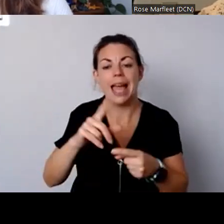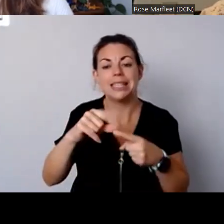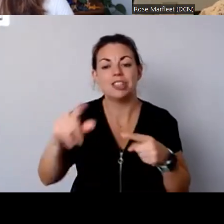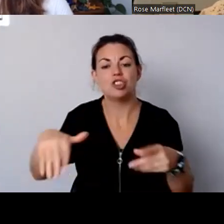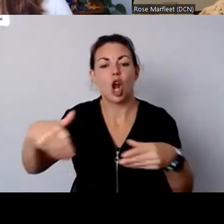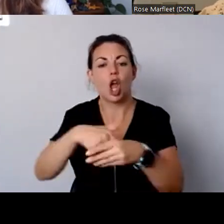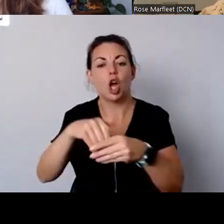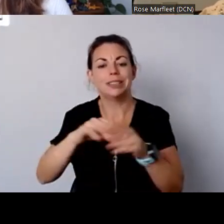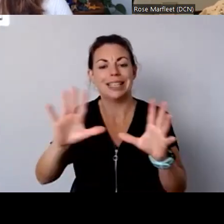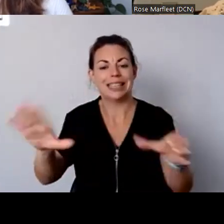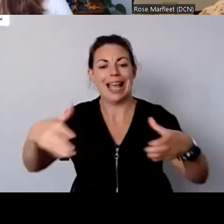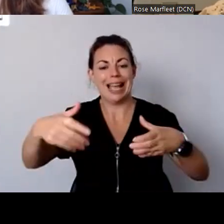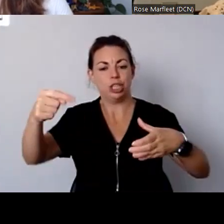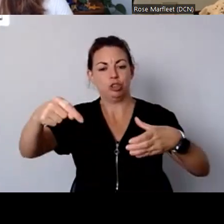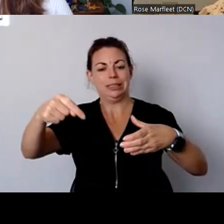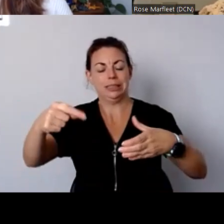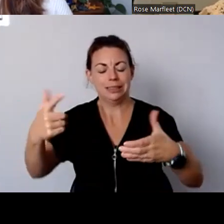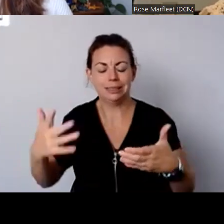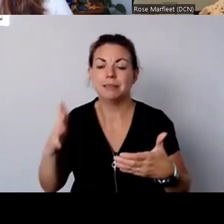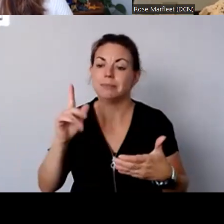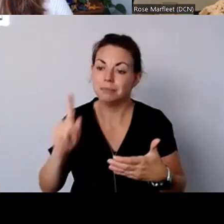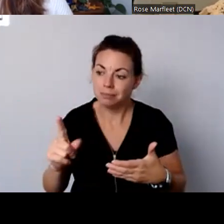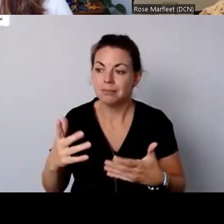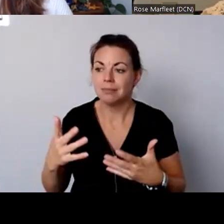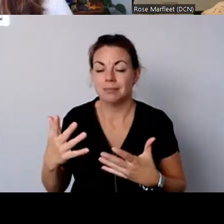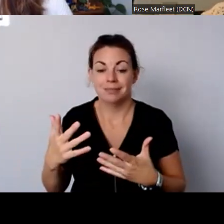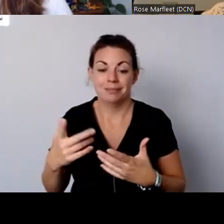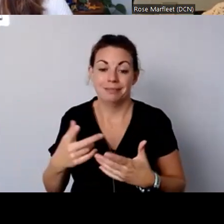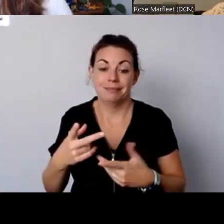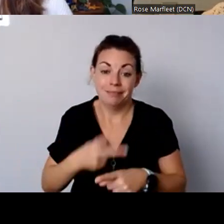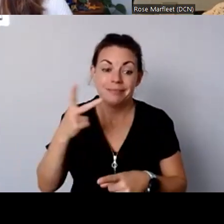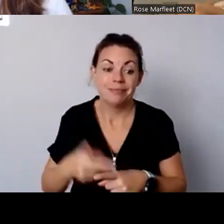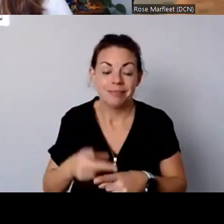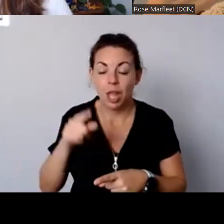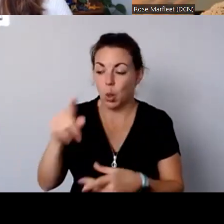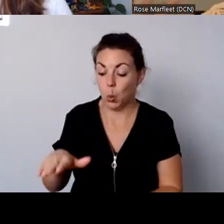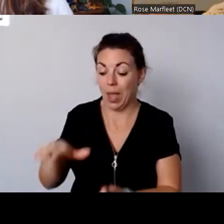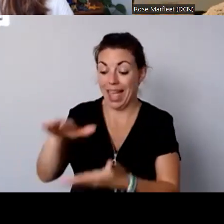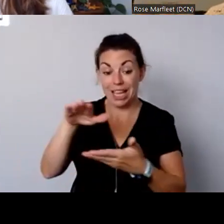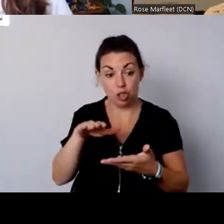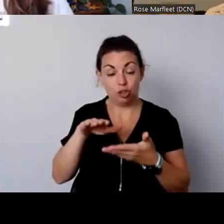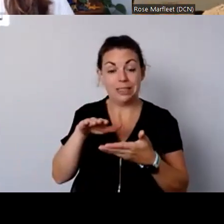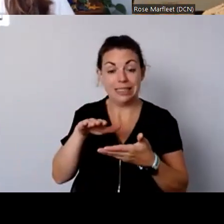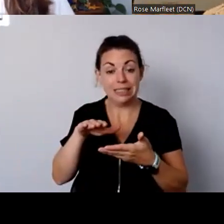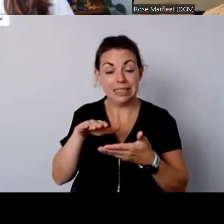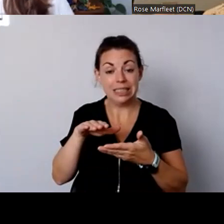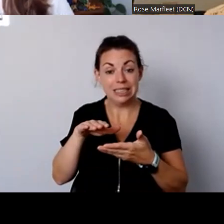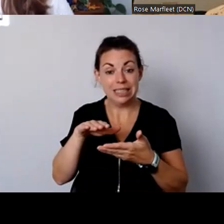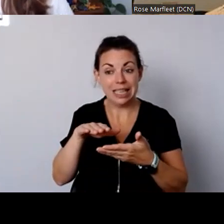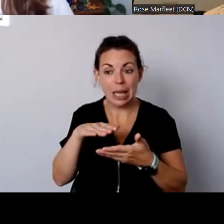Again, what I would say is that the entry needs to be based on why you use that particular technology,